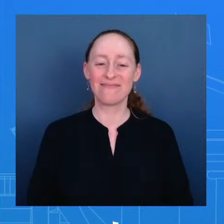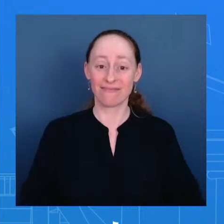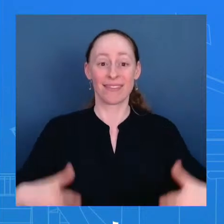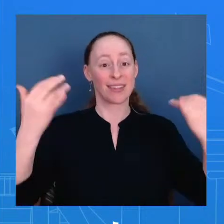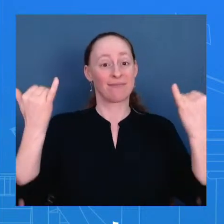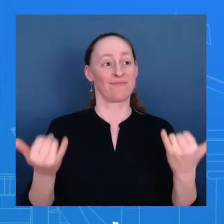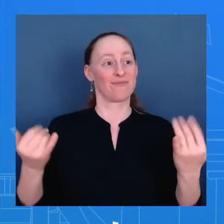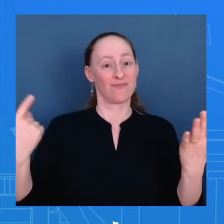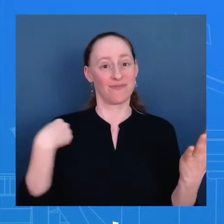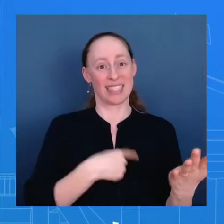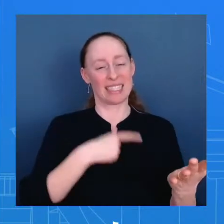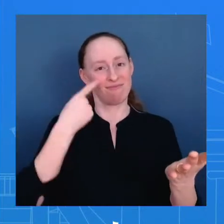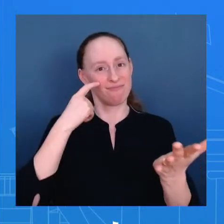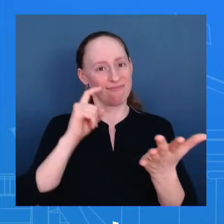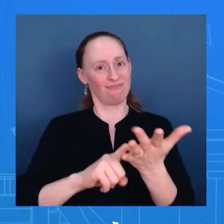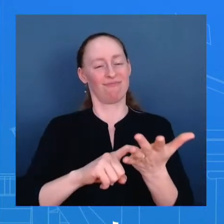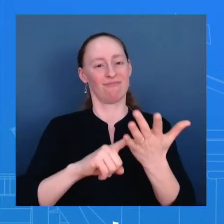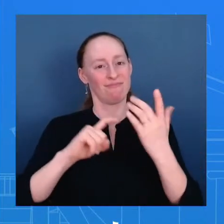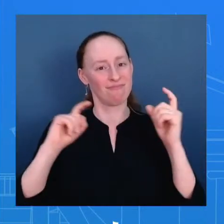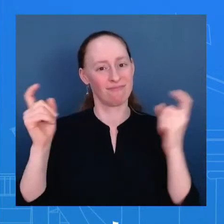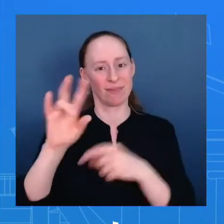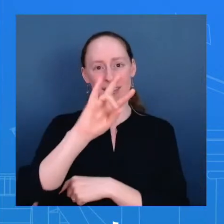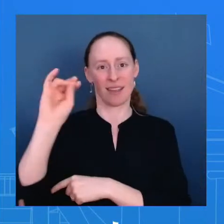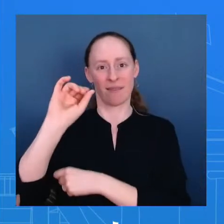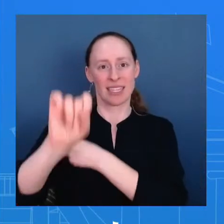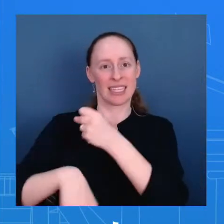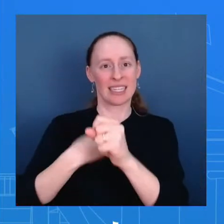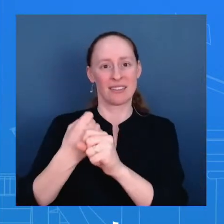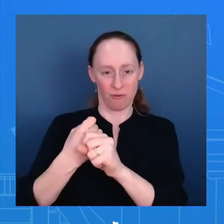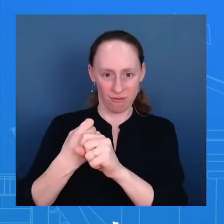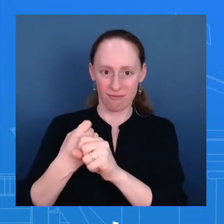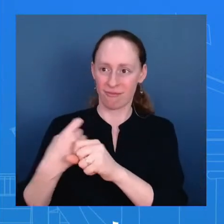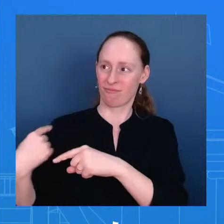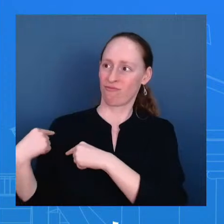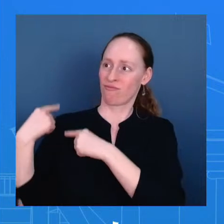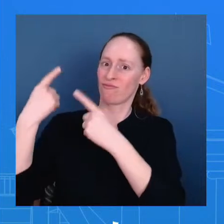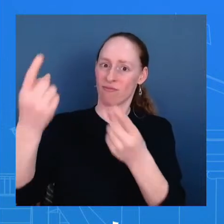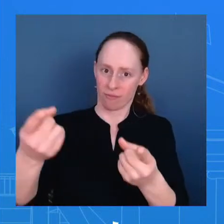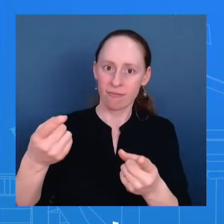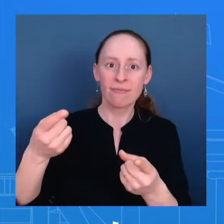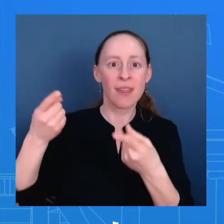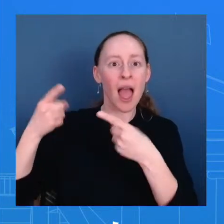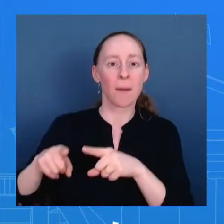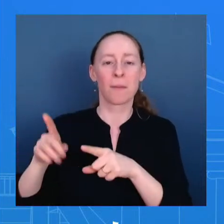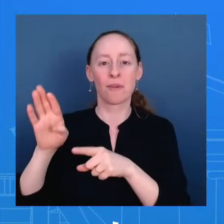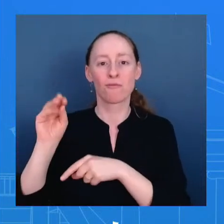Supreme Court decision Brown vs. Topeka, Kansas, Board of Education becoming the law of the land,